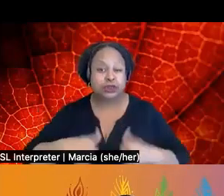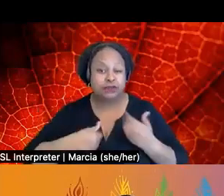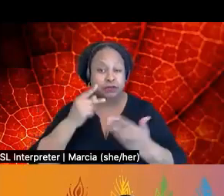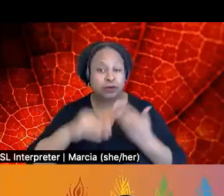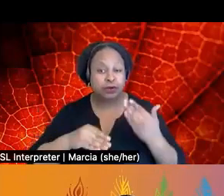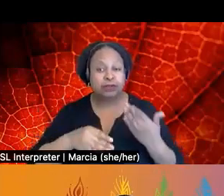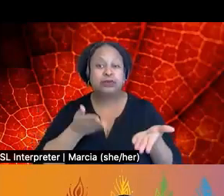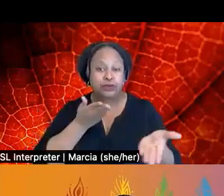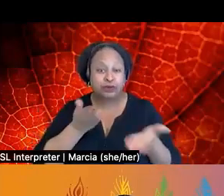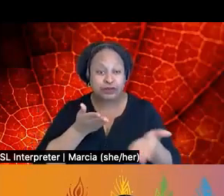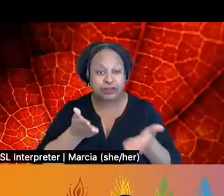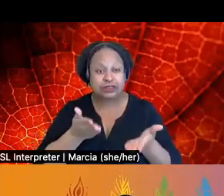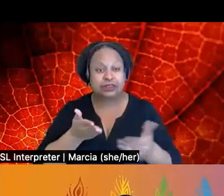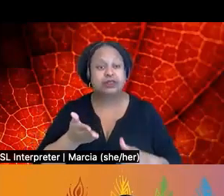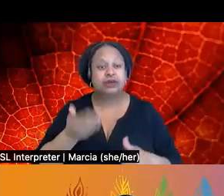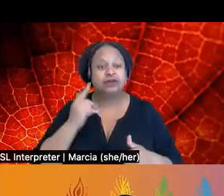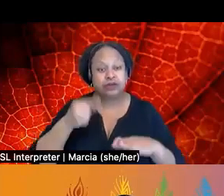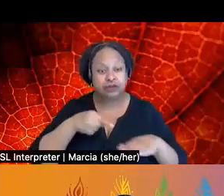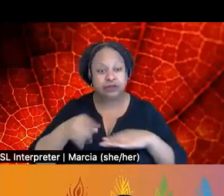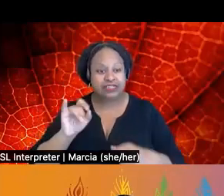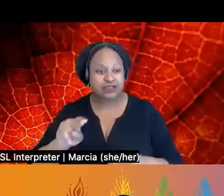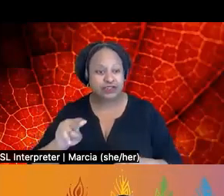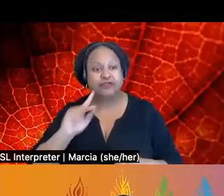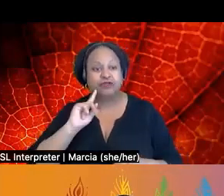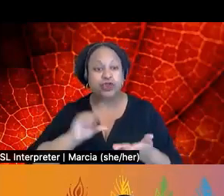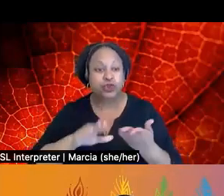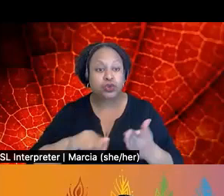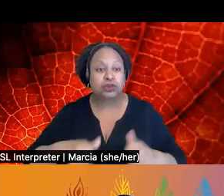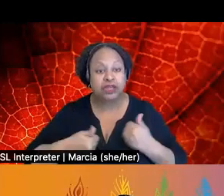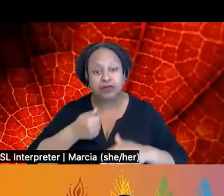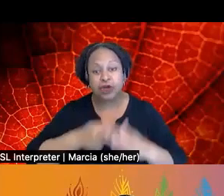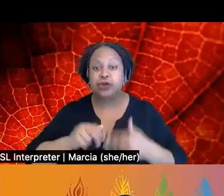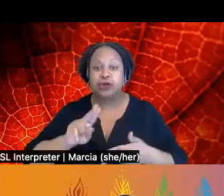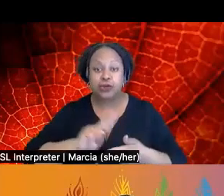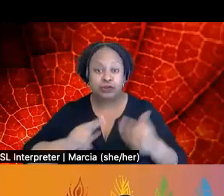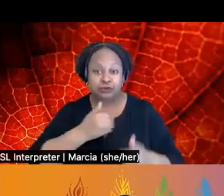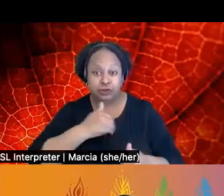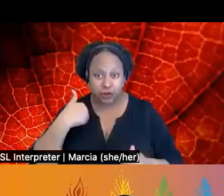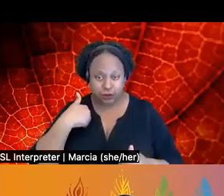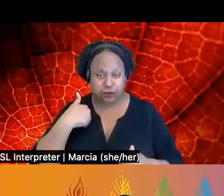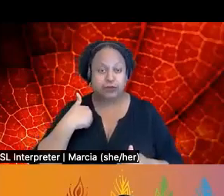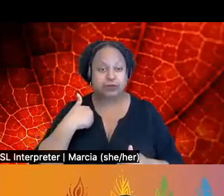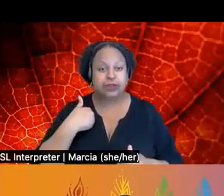services in the division of student life at University of Toronto, St. George campus,